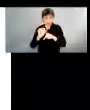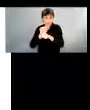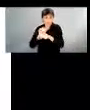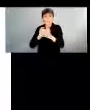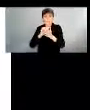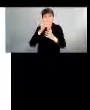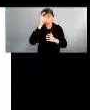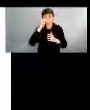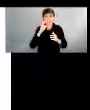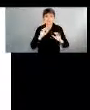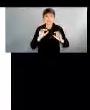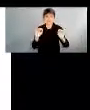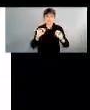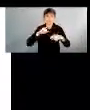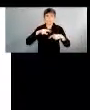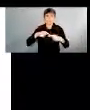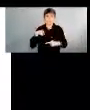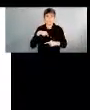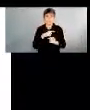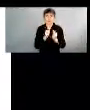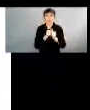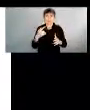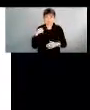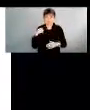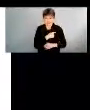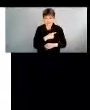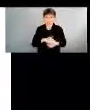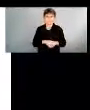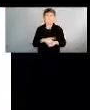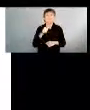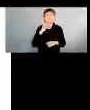about us without us. There are things that CADA will not tolerate